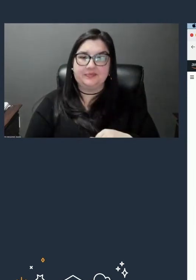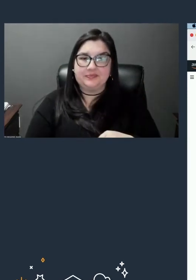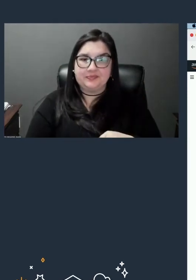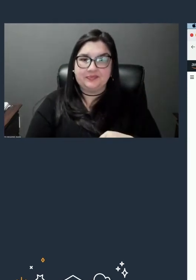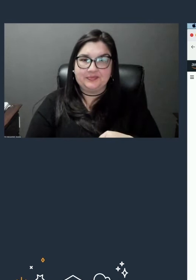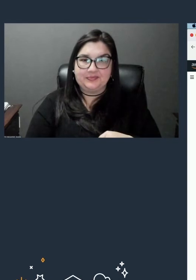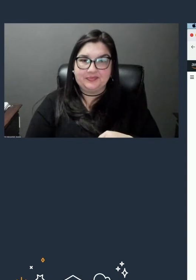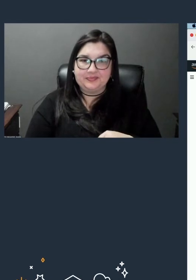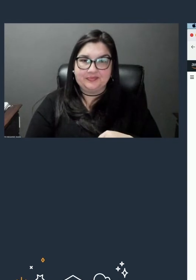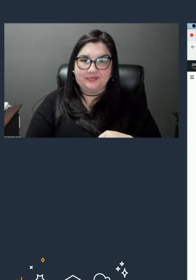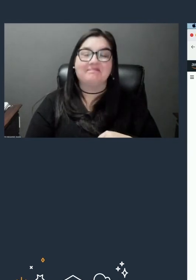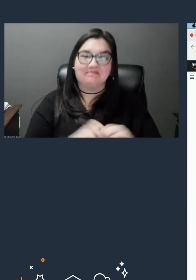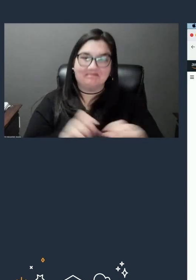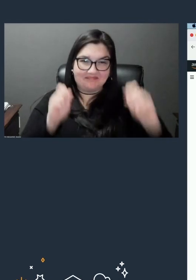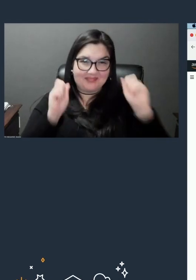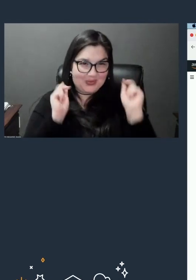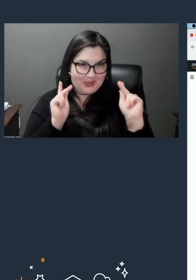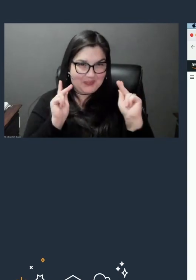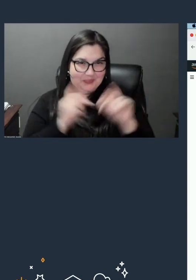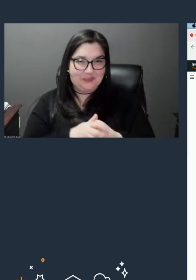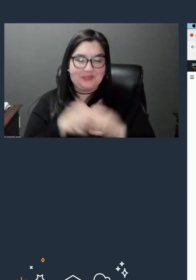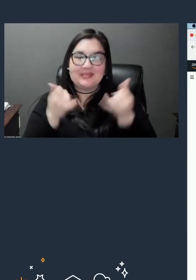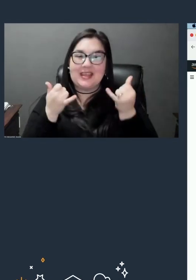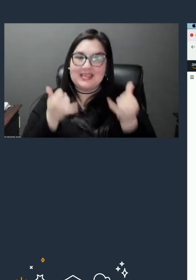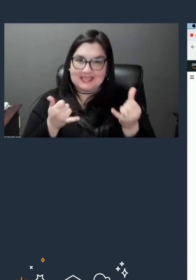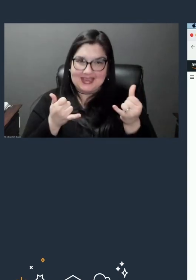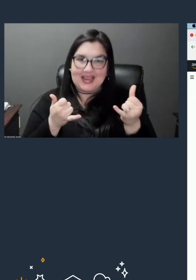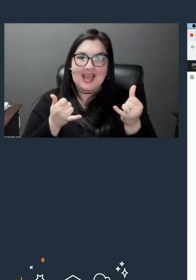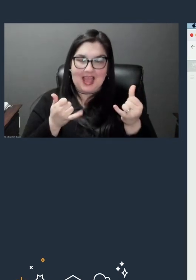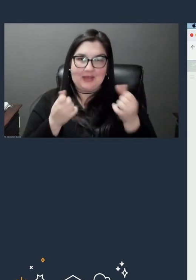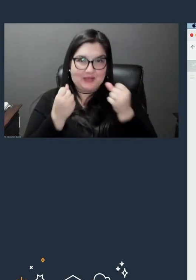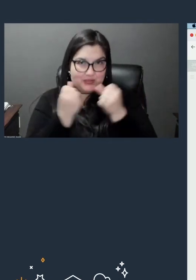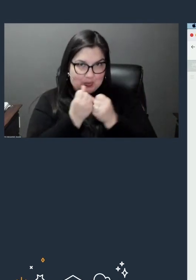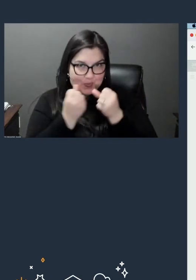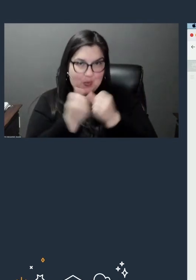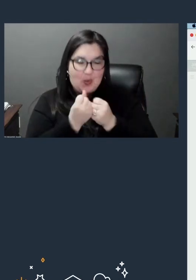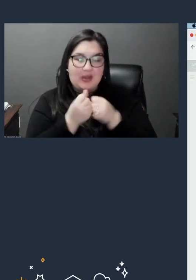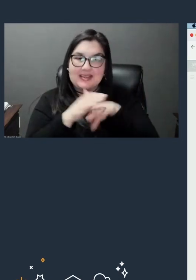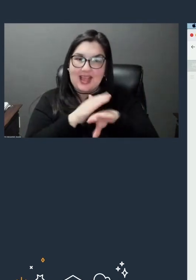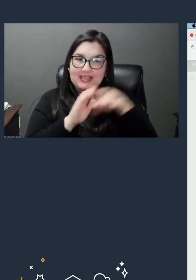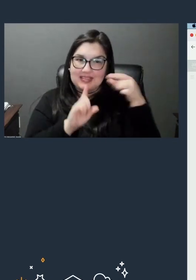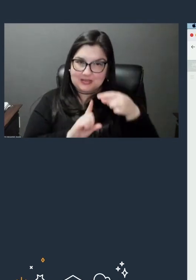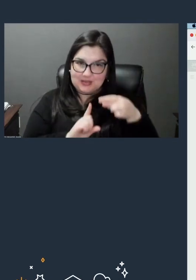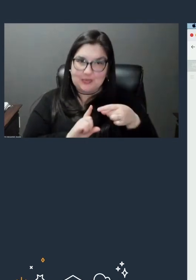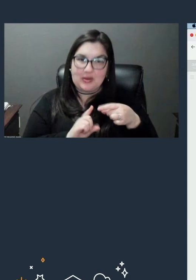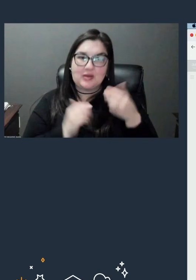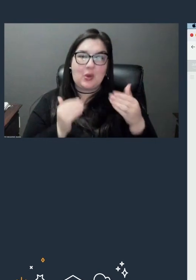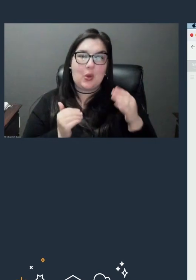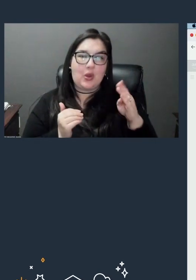Okay, so now I have to select the supporting access point. So click on browse, and that's an access point we just created.